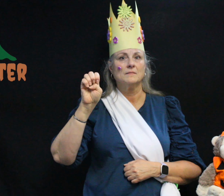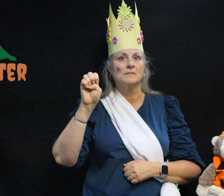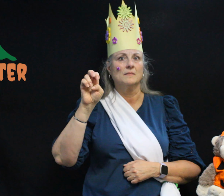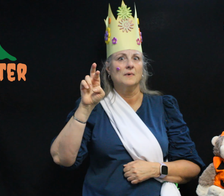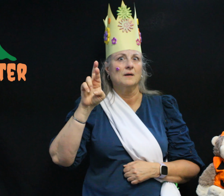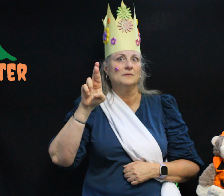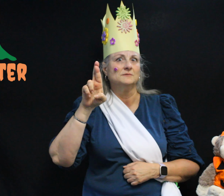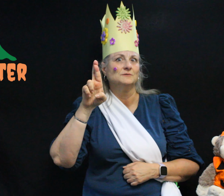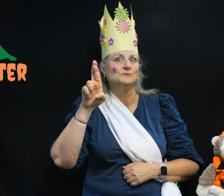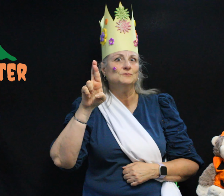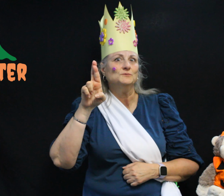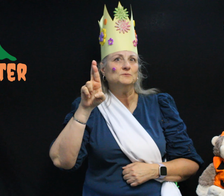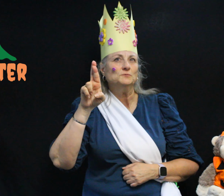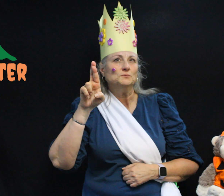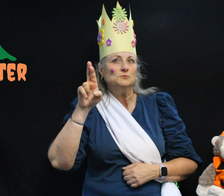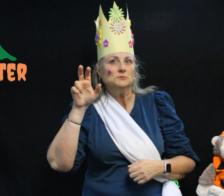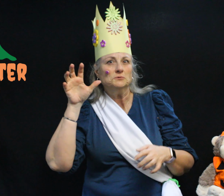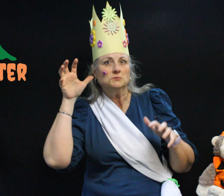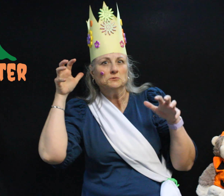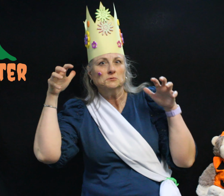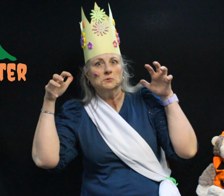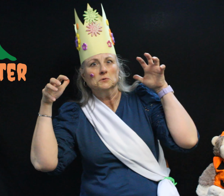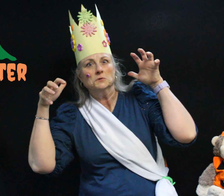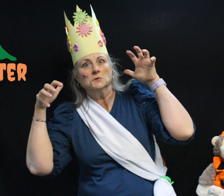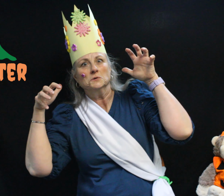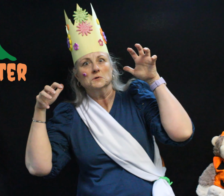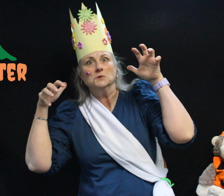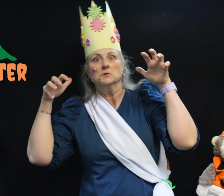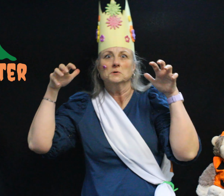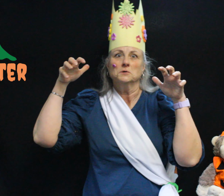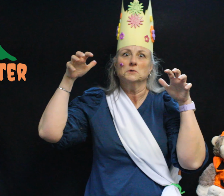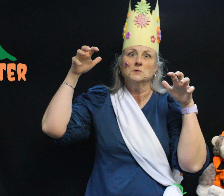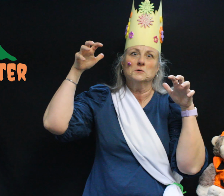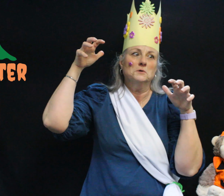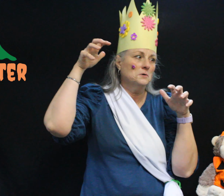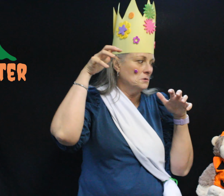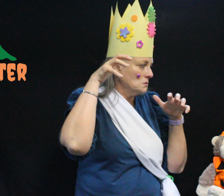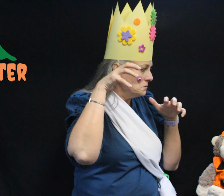Monster is signed this way.